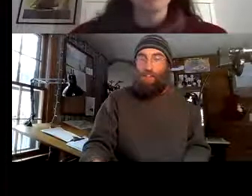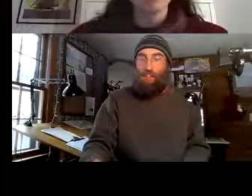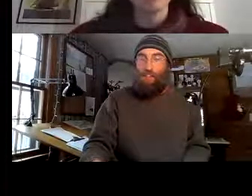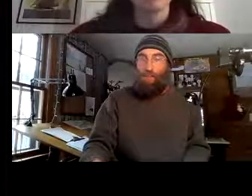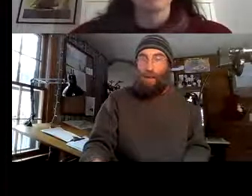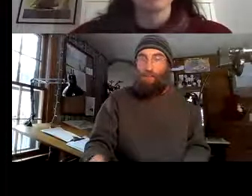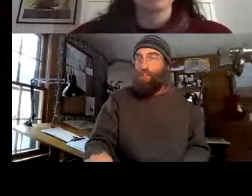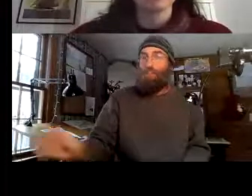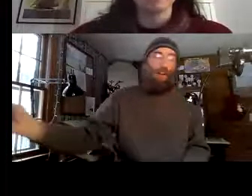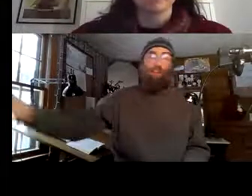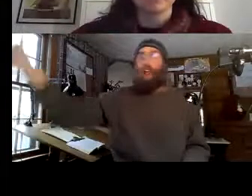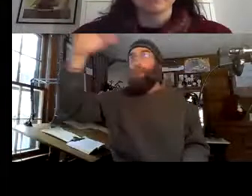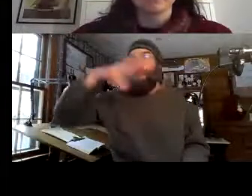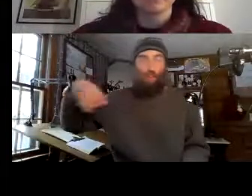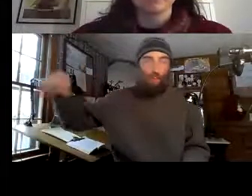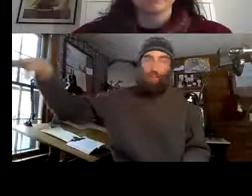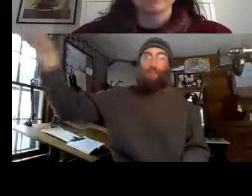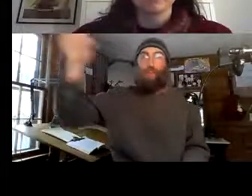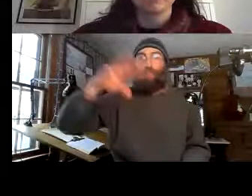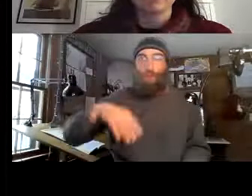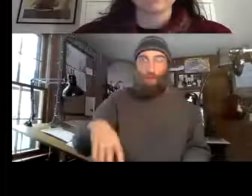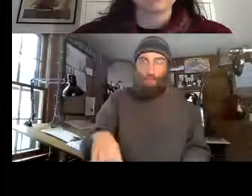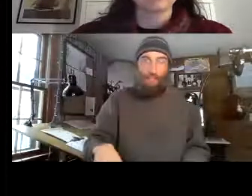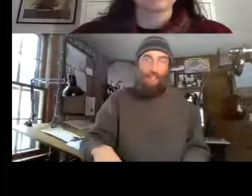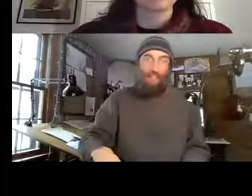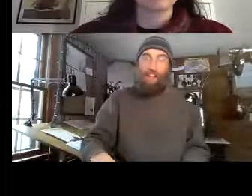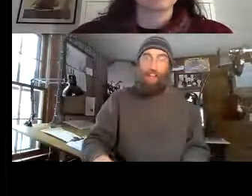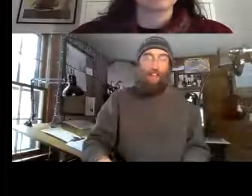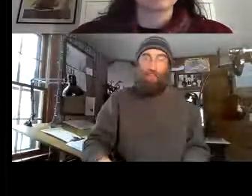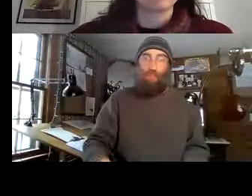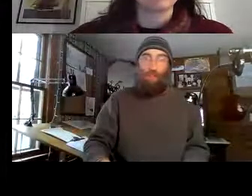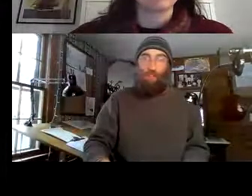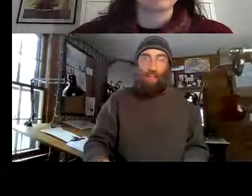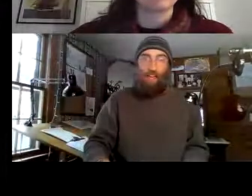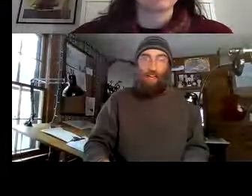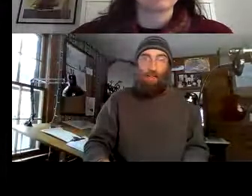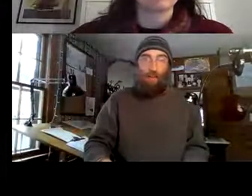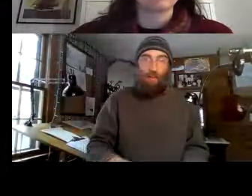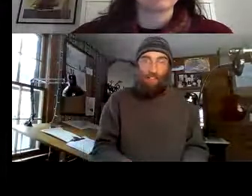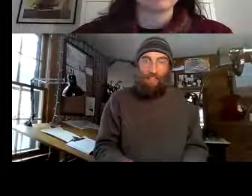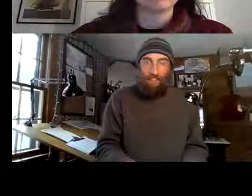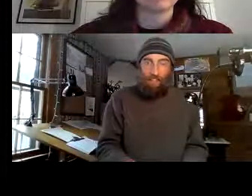and I would just kind of bounce off whatever happened during those 24 hours. In this case, it was a beautiful day, and I didn't want to be sitting in the